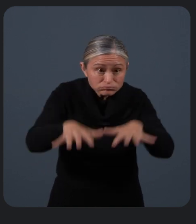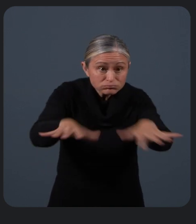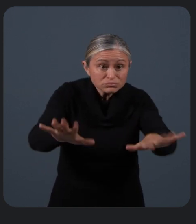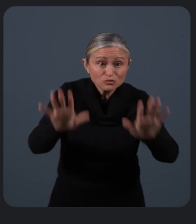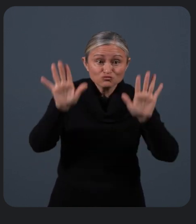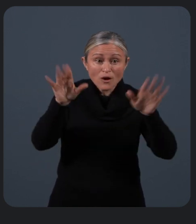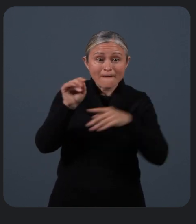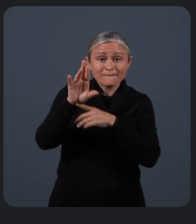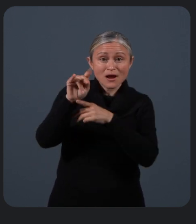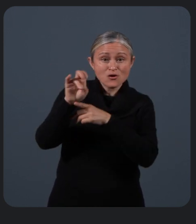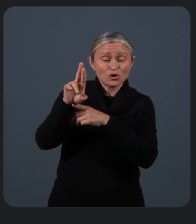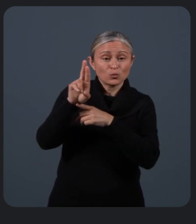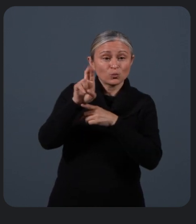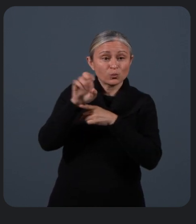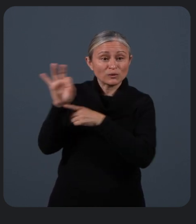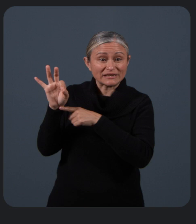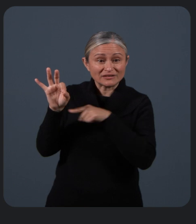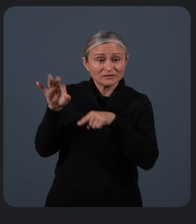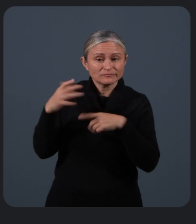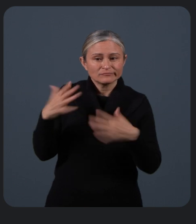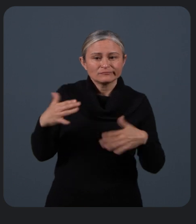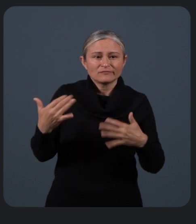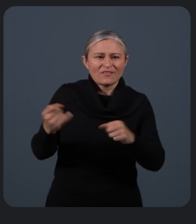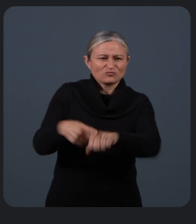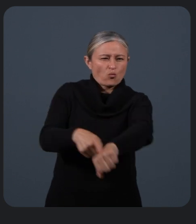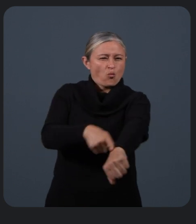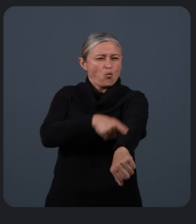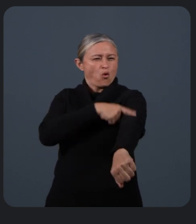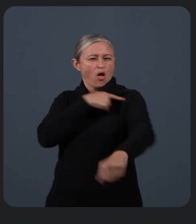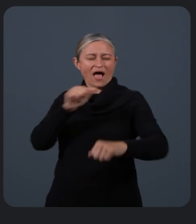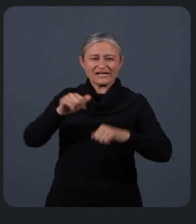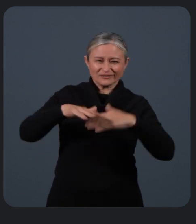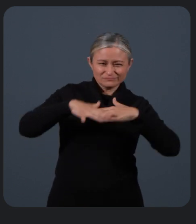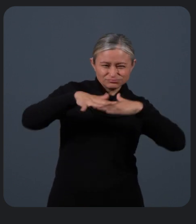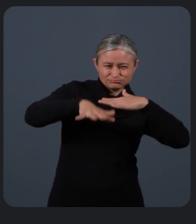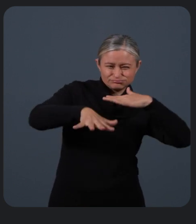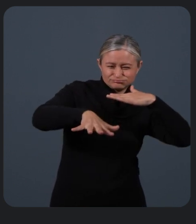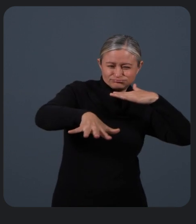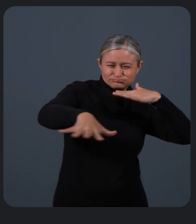The Great Barrier Reef is great because it's the longest continuous stretch of reef on the planet.